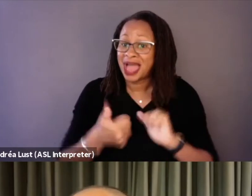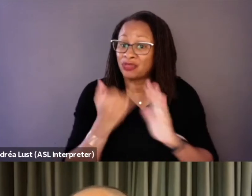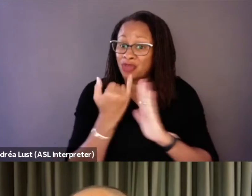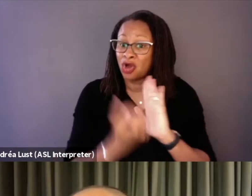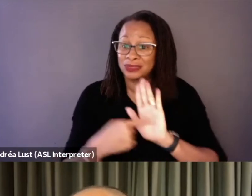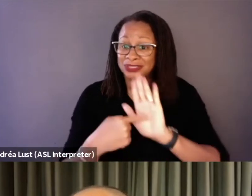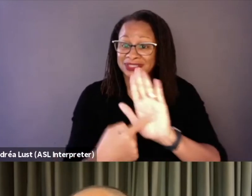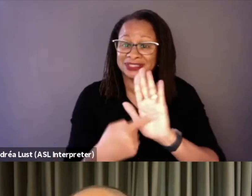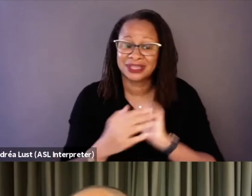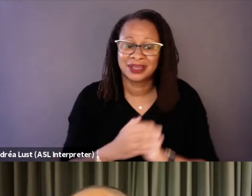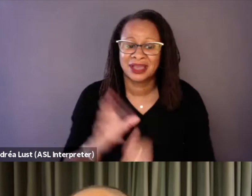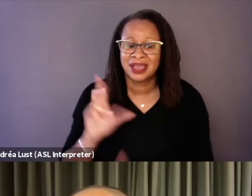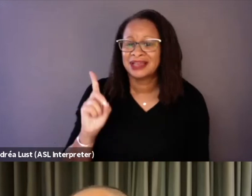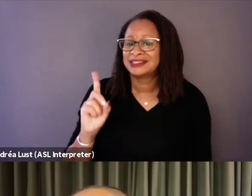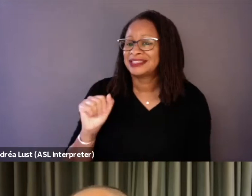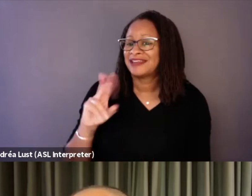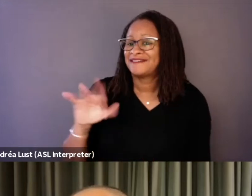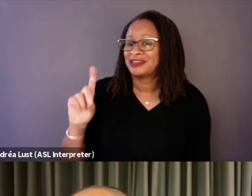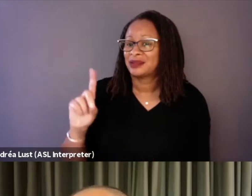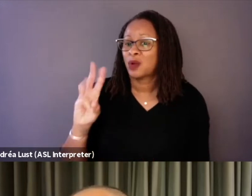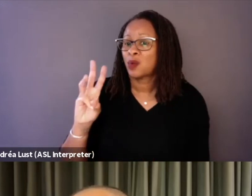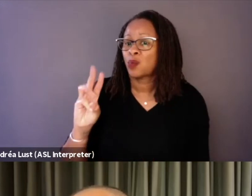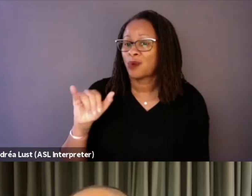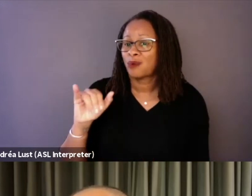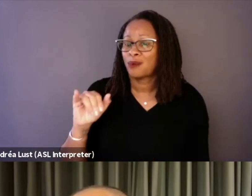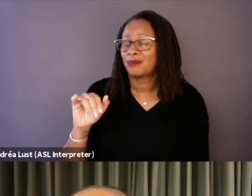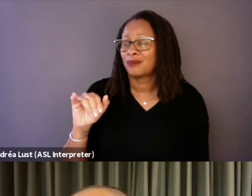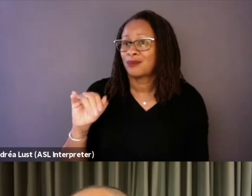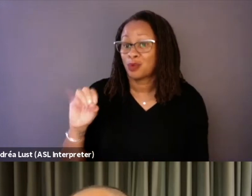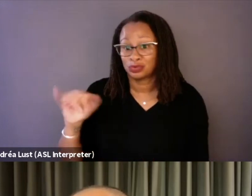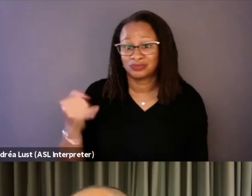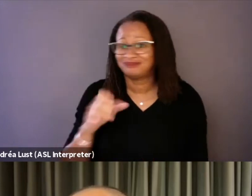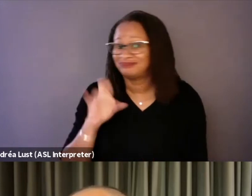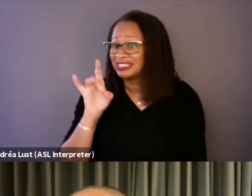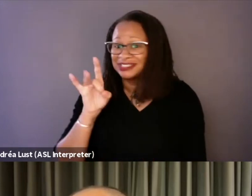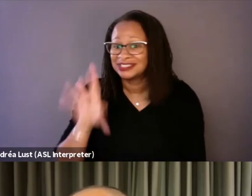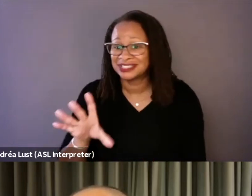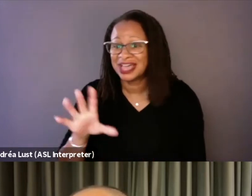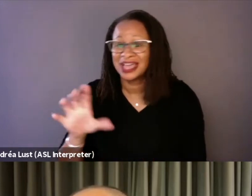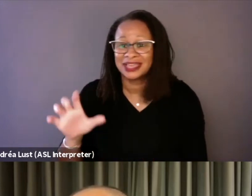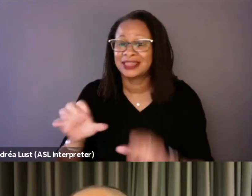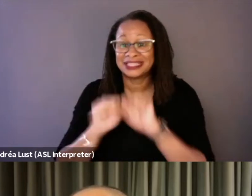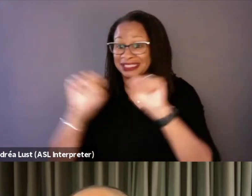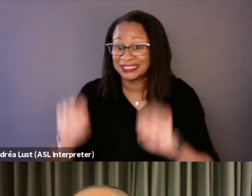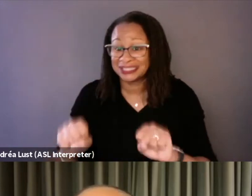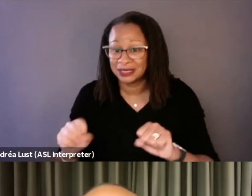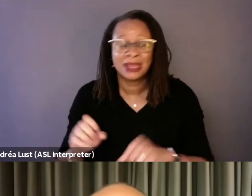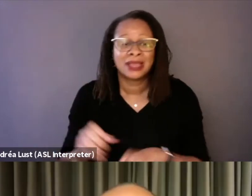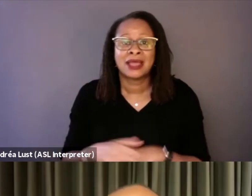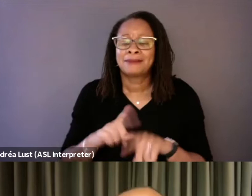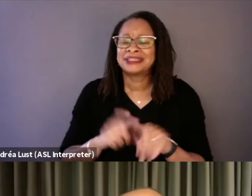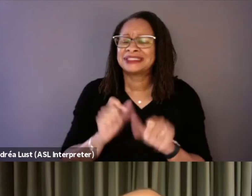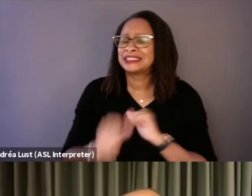David while really did not like the institutions also understood the importance of them. His relationship with Peter Hoosier,